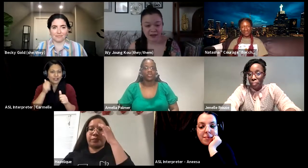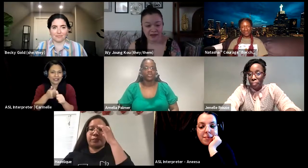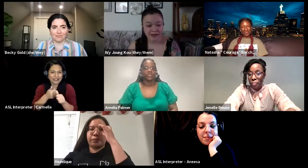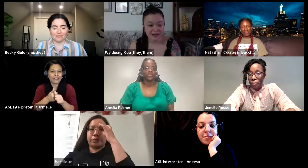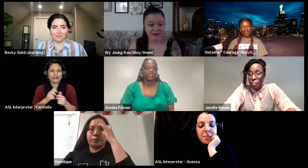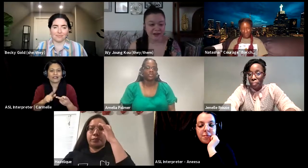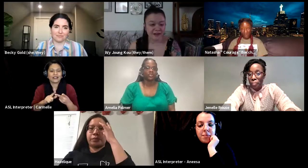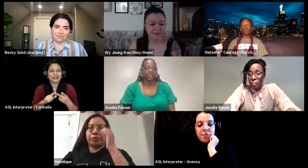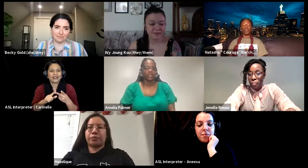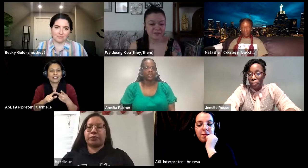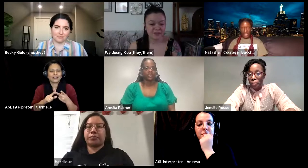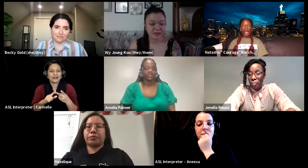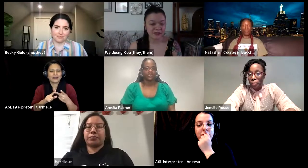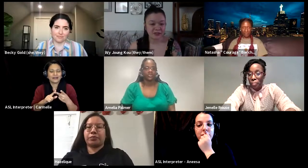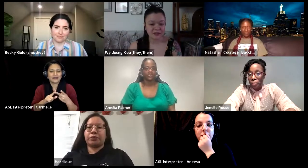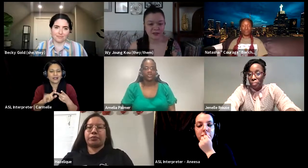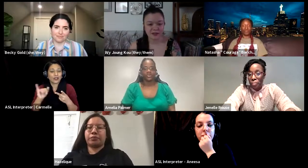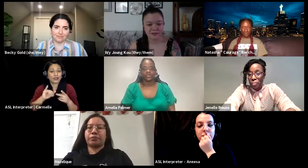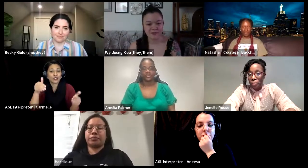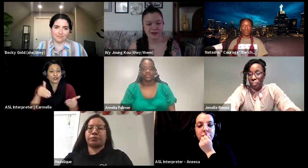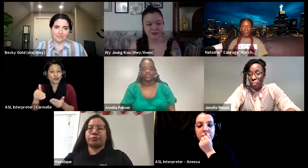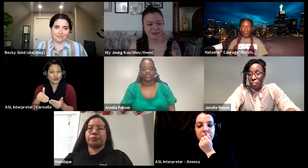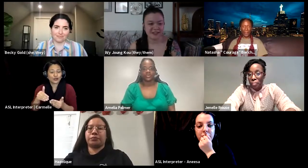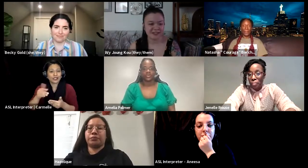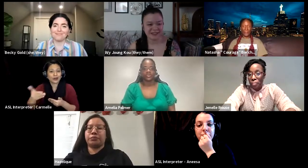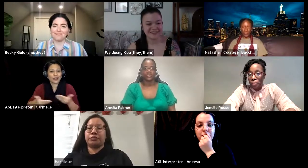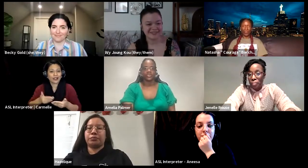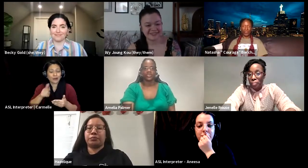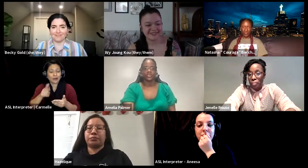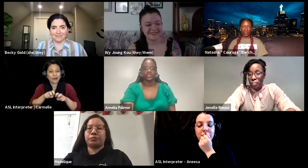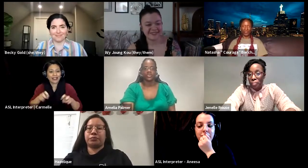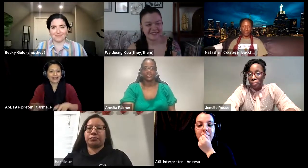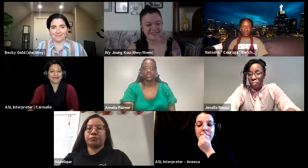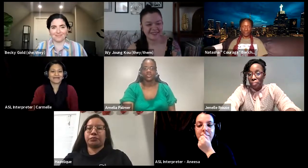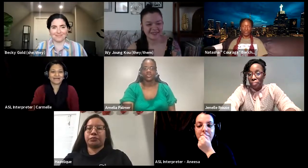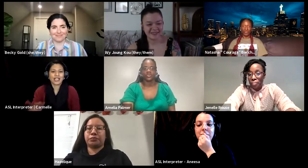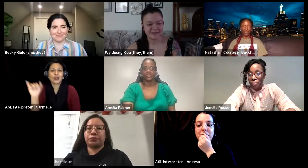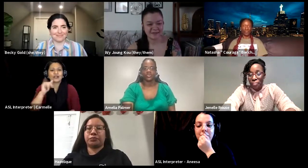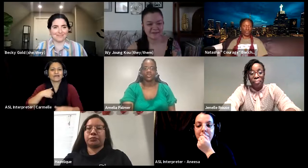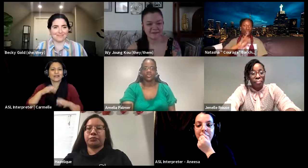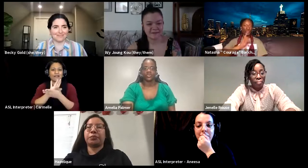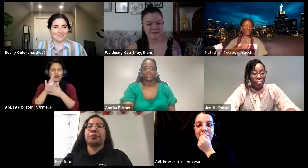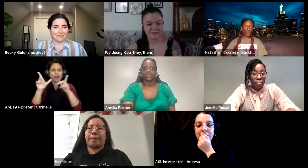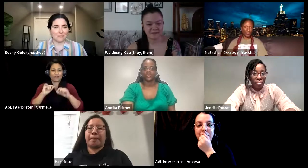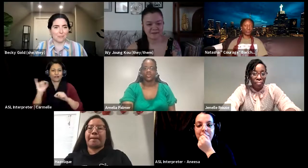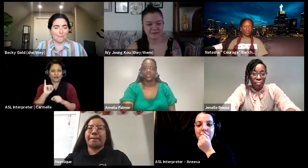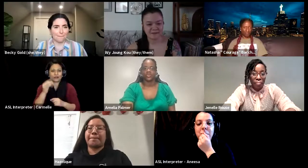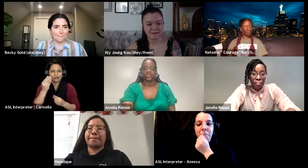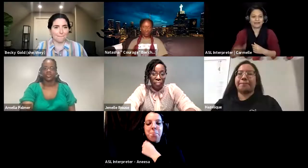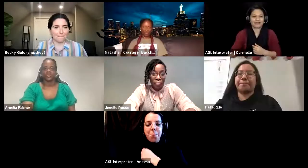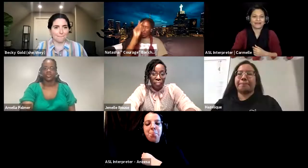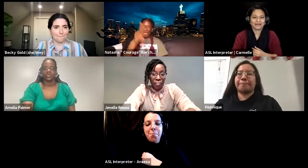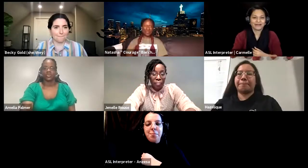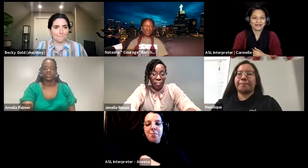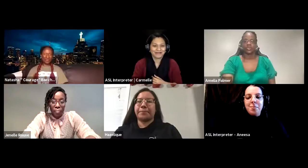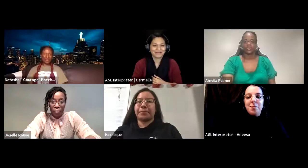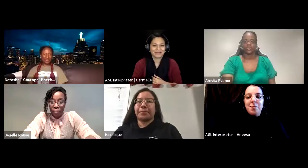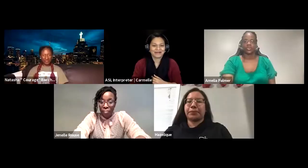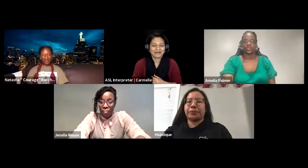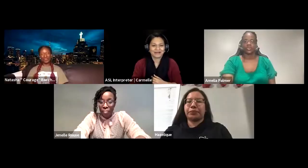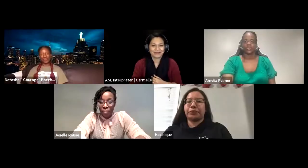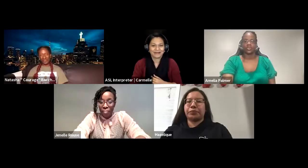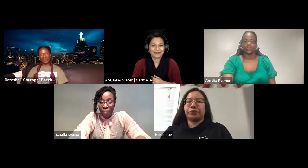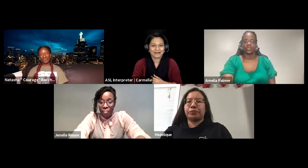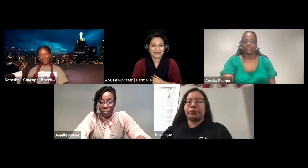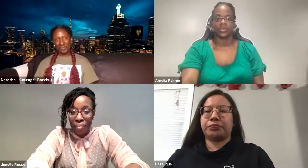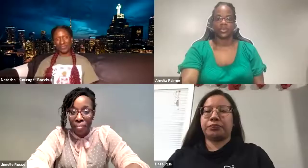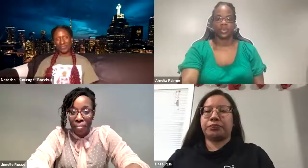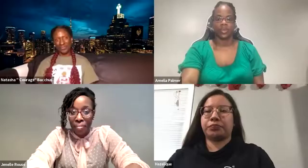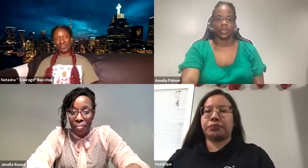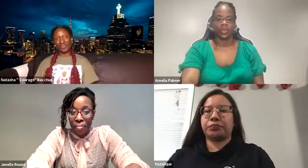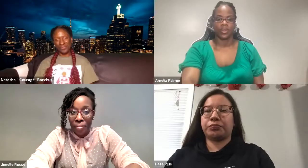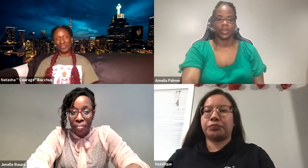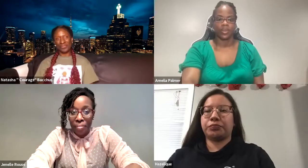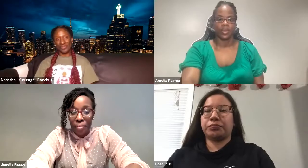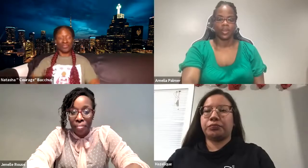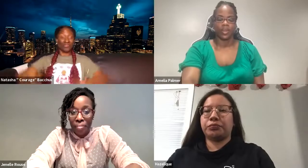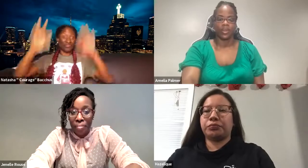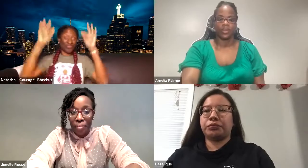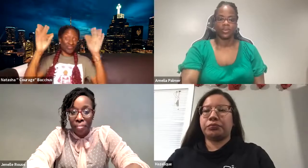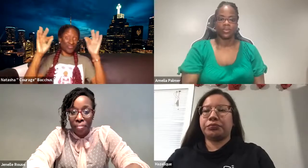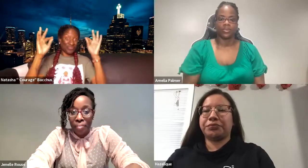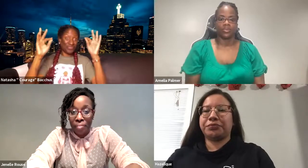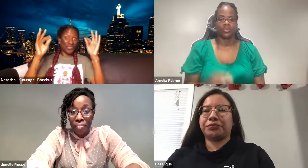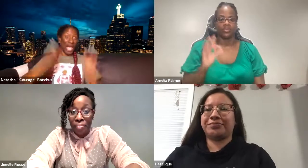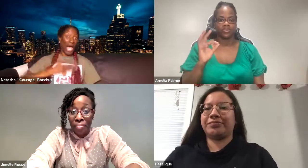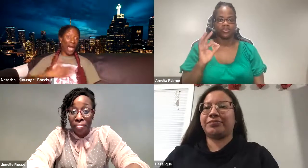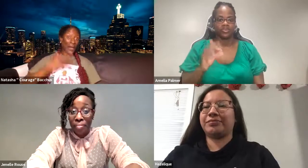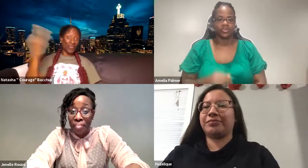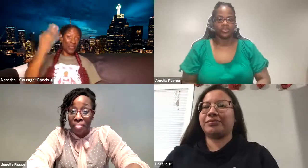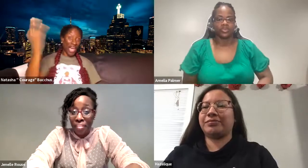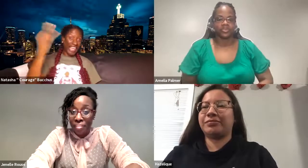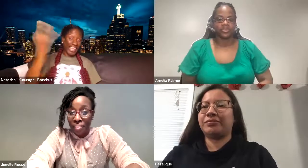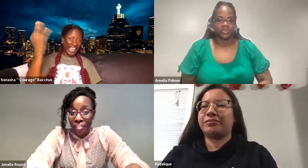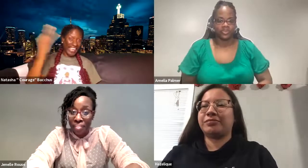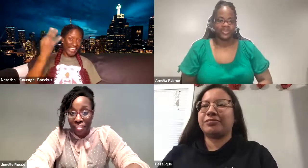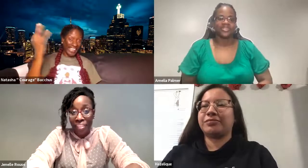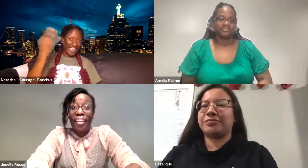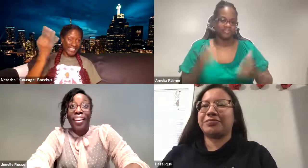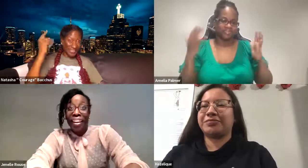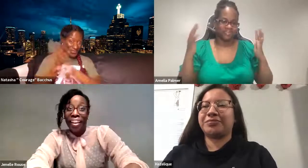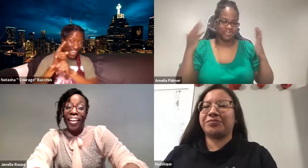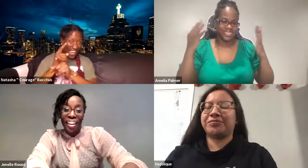and then introduce and welcome our panelists - okay happy friday everyone